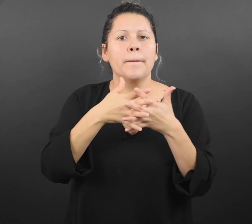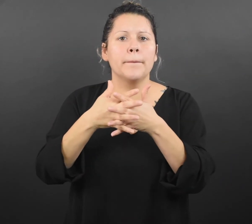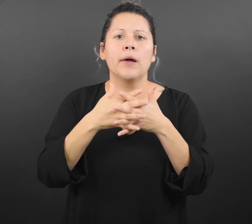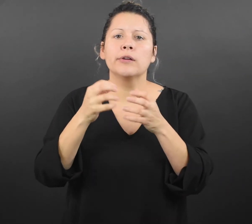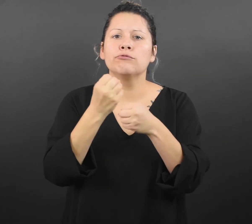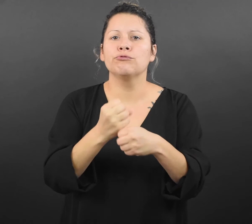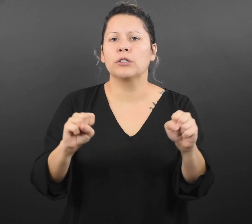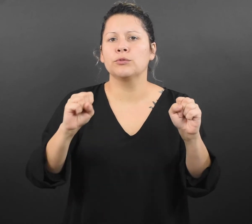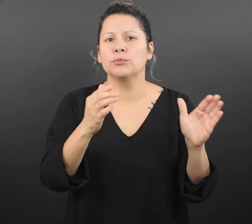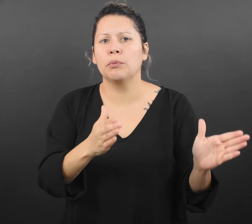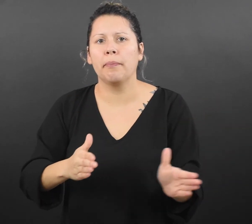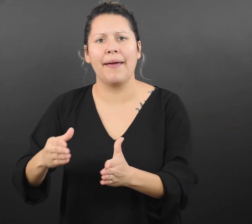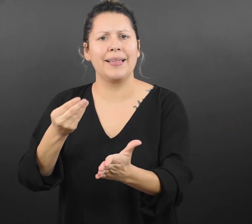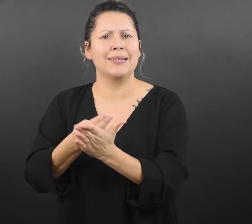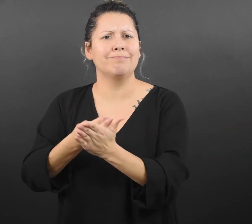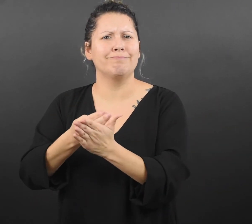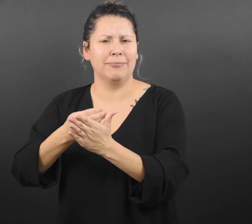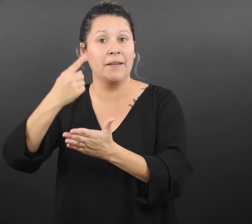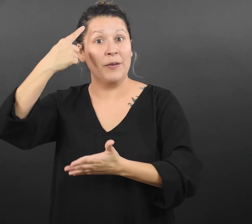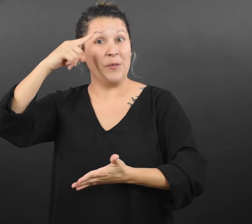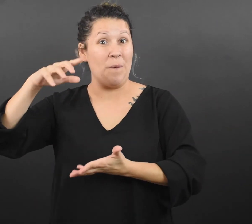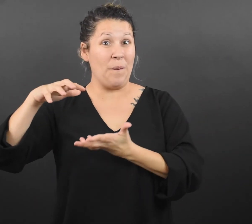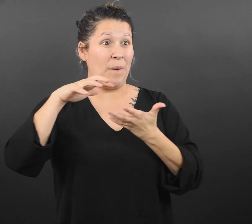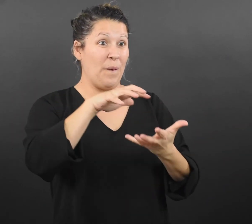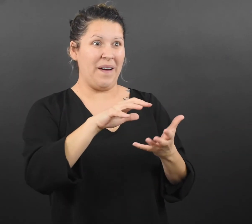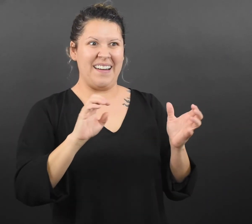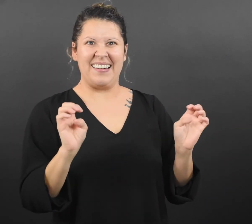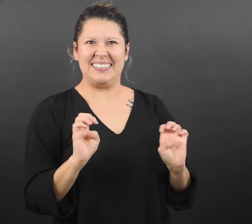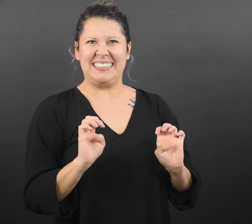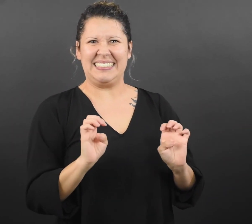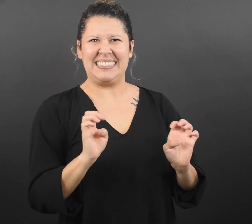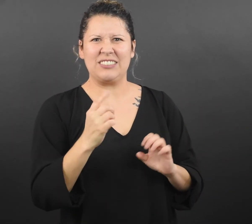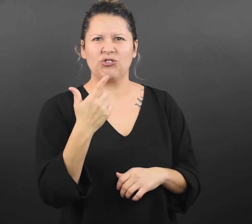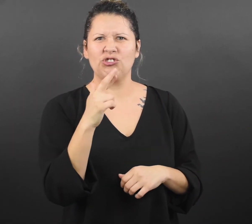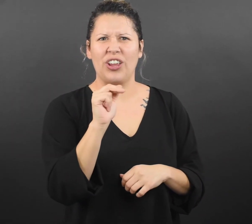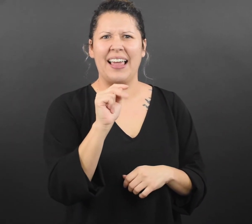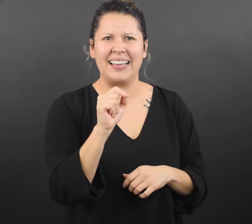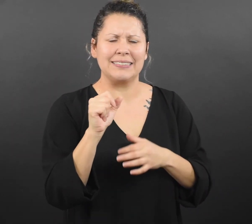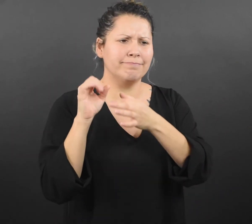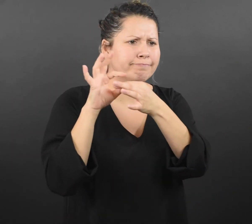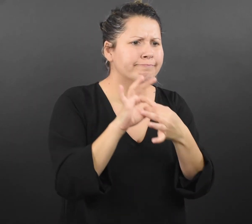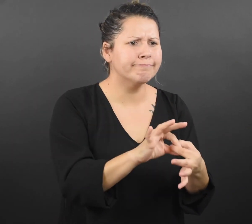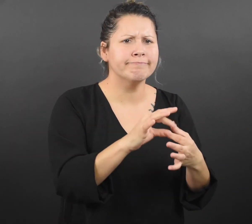for immediate emergency grants to long-term care facilities to hire and retain employees;